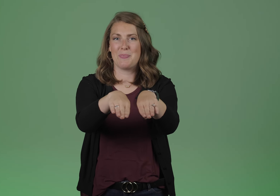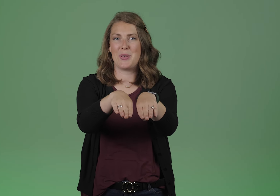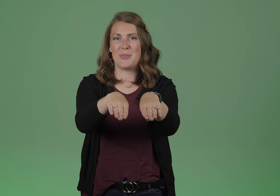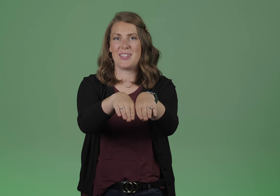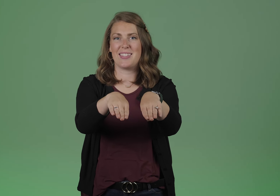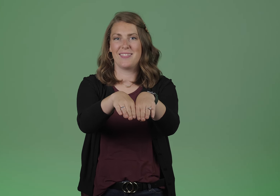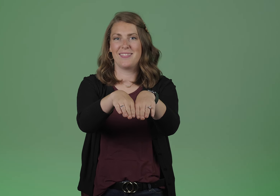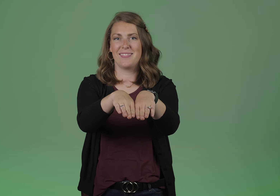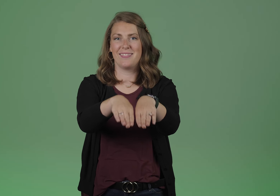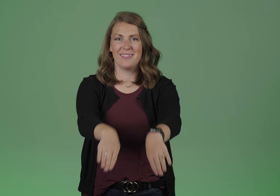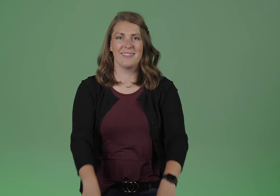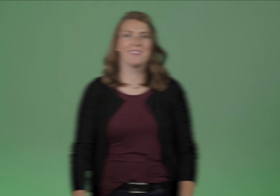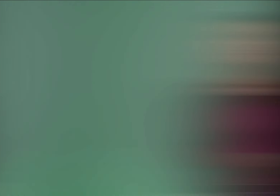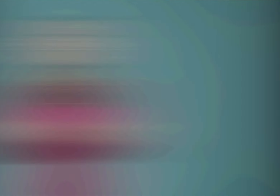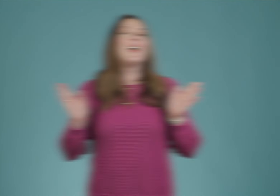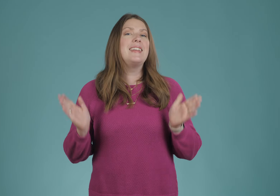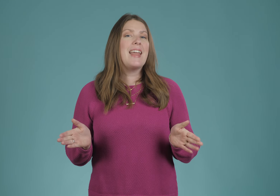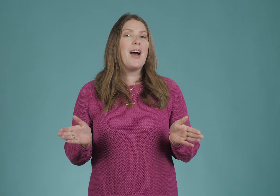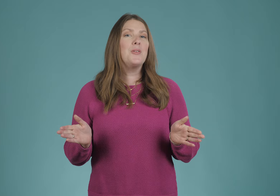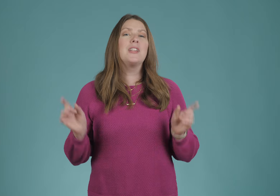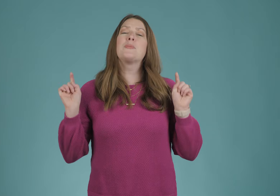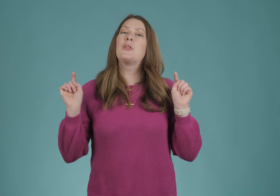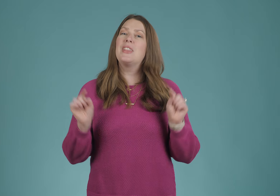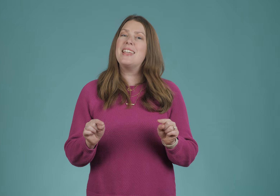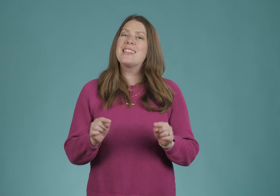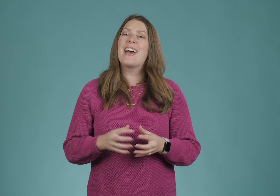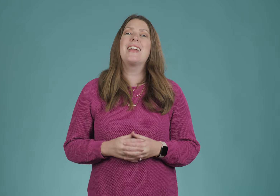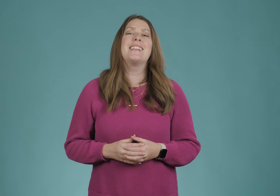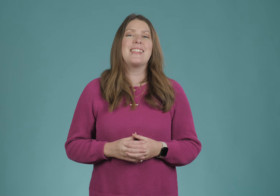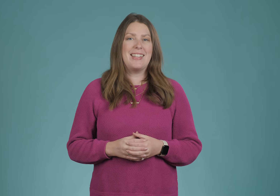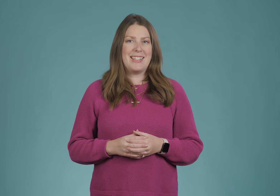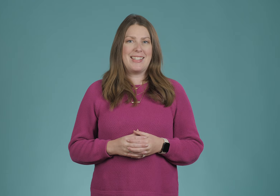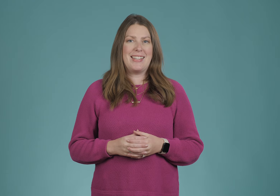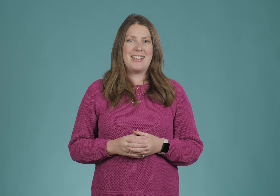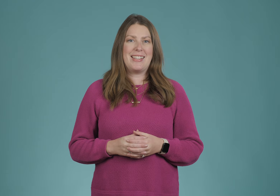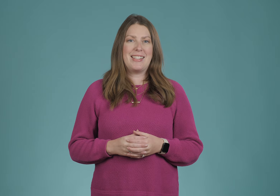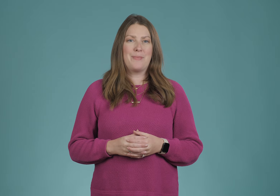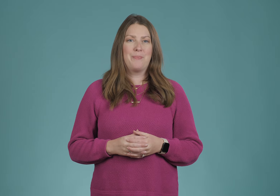boots. Now, let's put these signs into sentences.